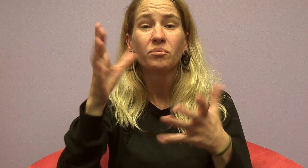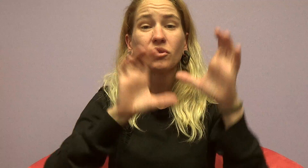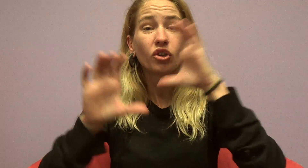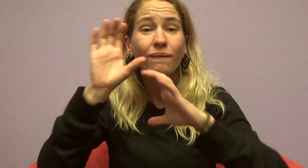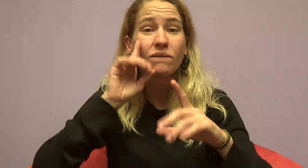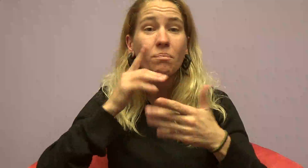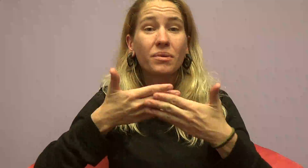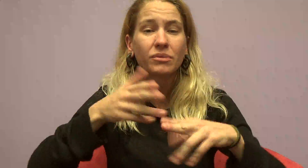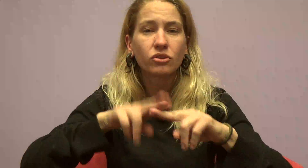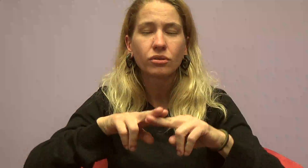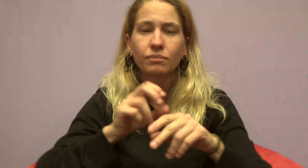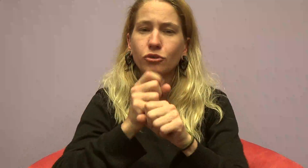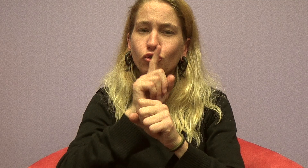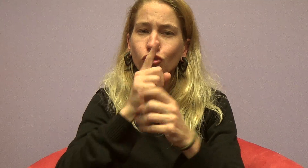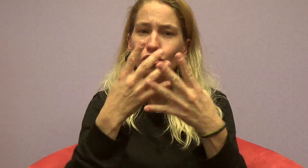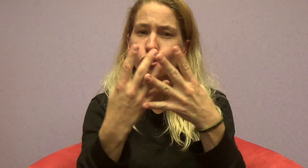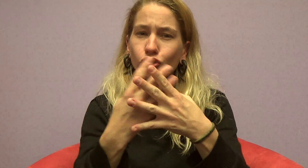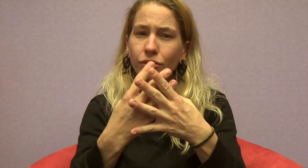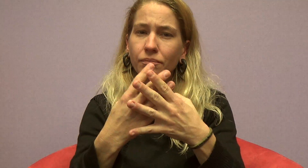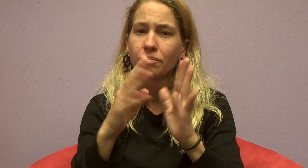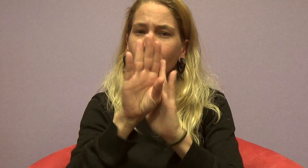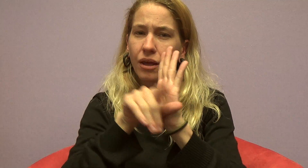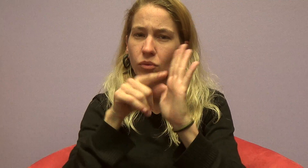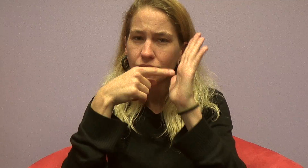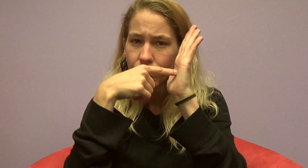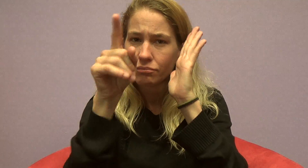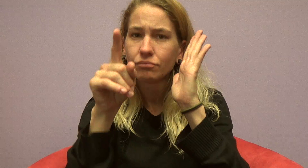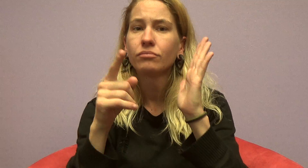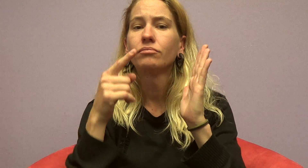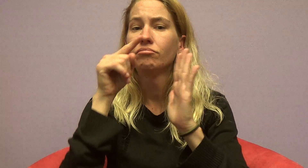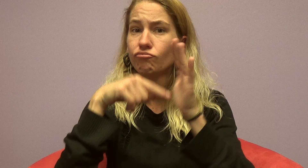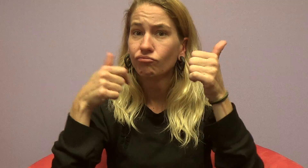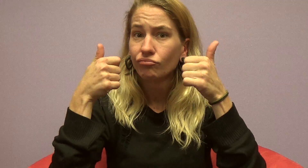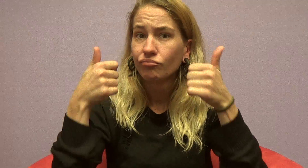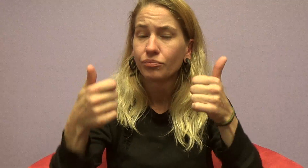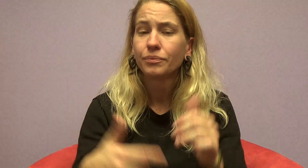When it comes to looking for a babysitter, make sure you do screening, and a background check to ensure the babysitter is eligible.